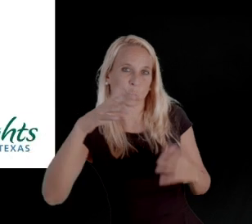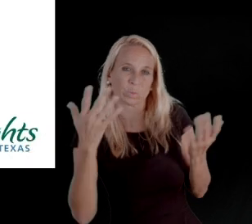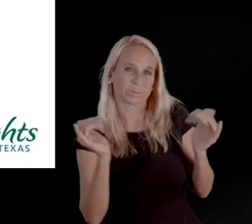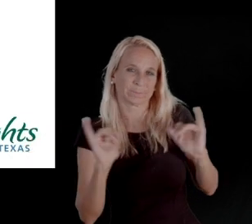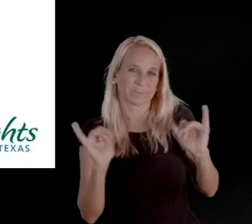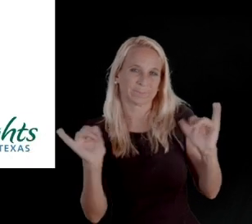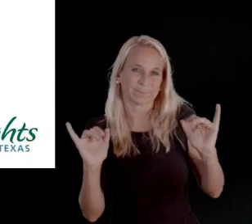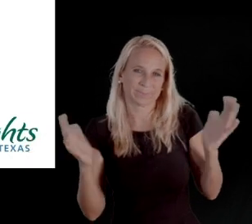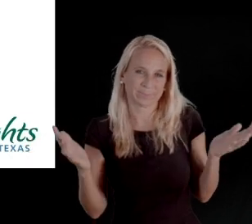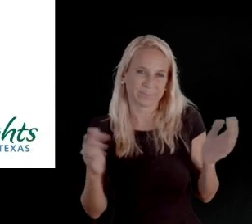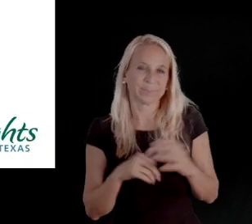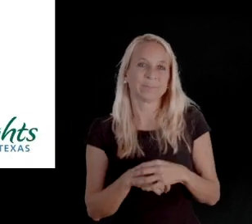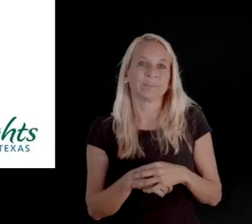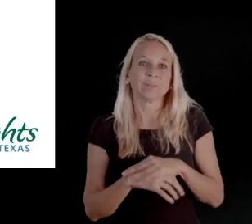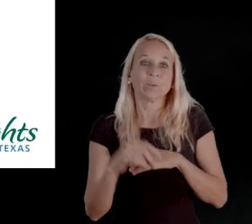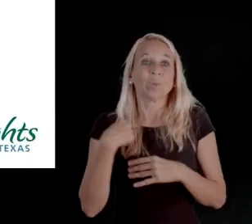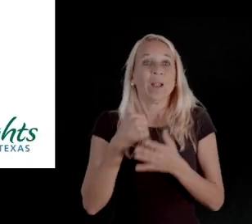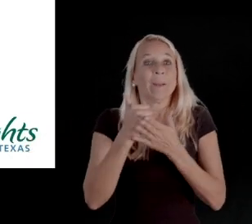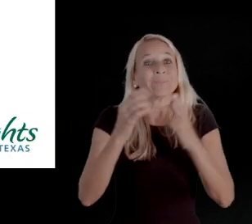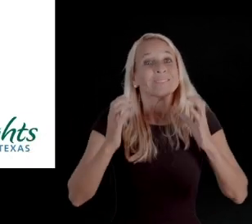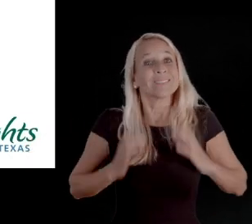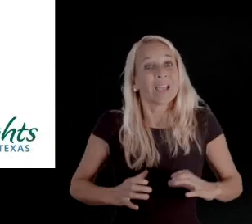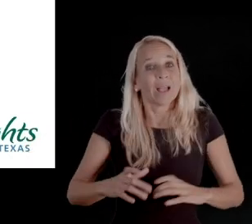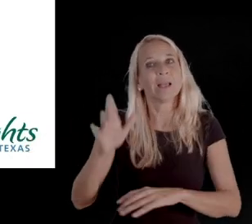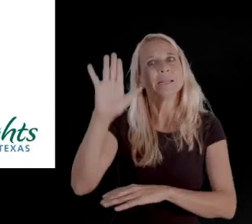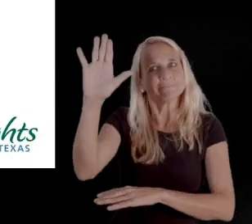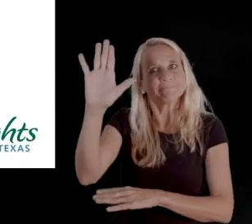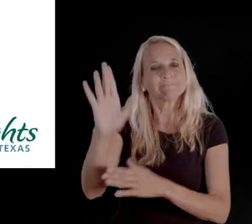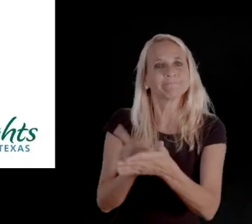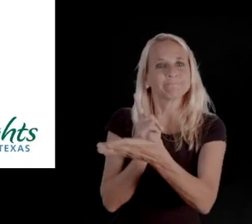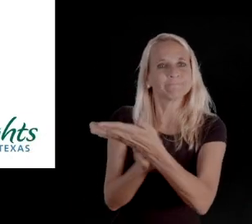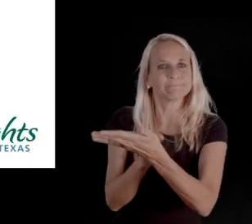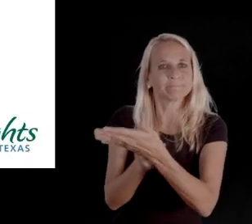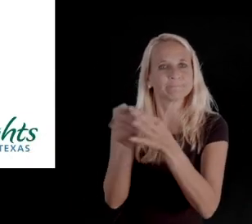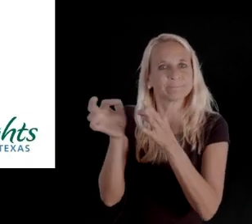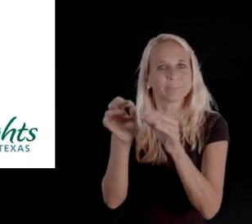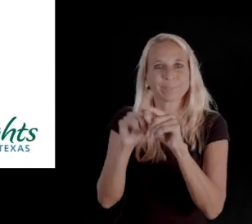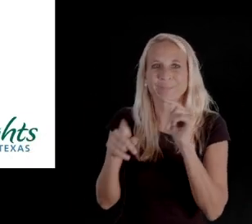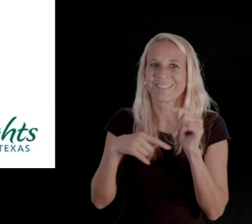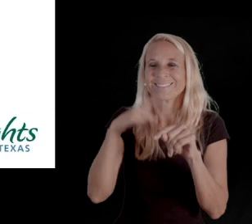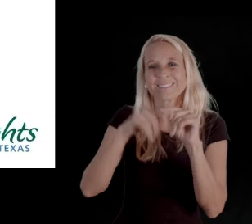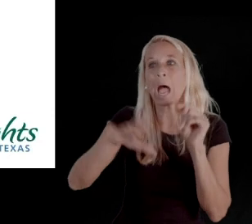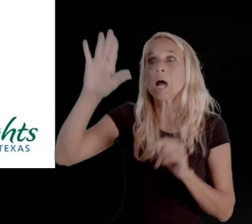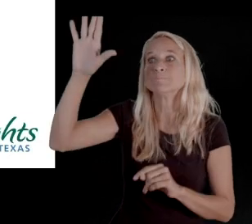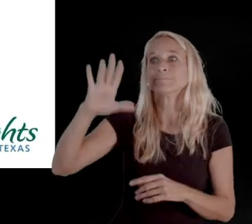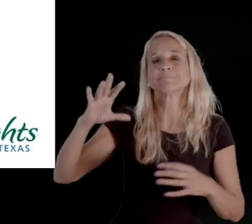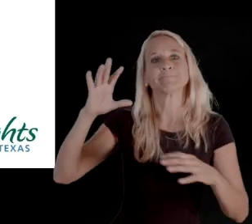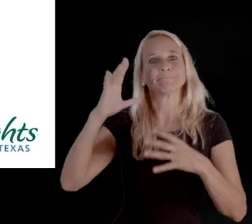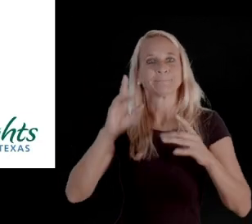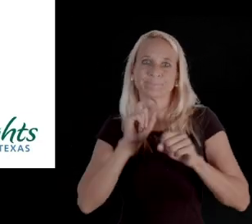We can help our clients present their arguments, but we cannot physically testify.